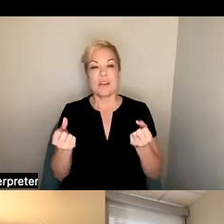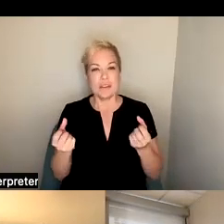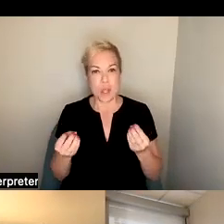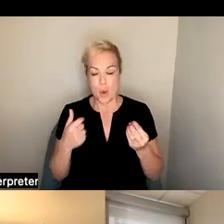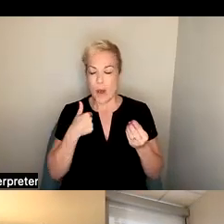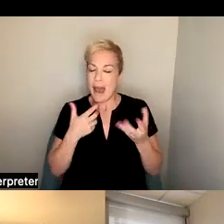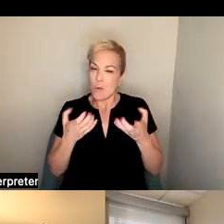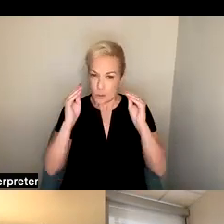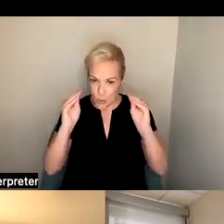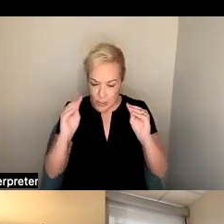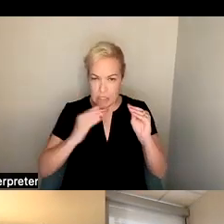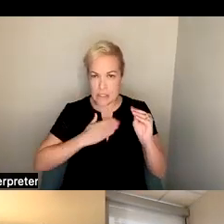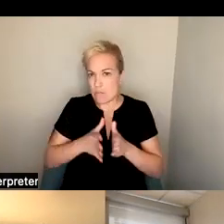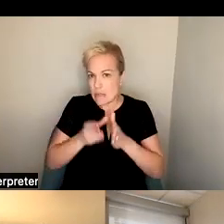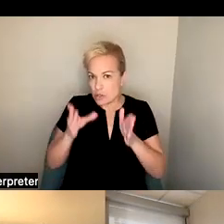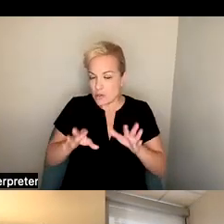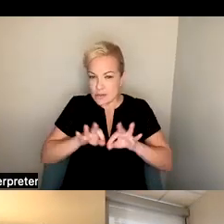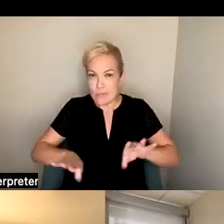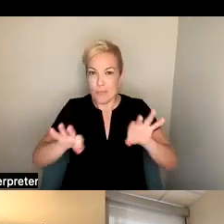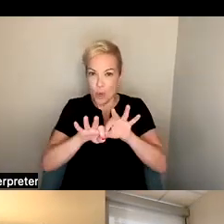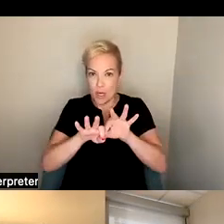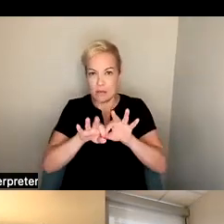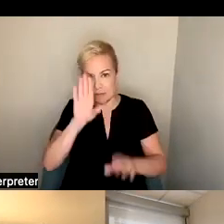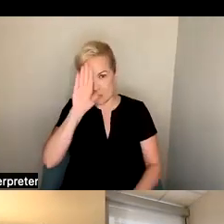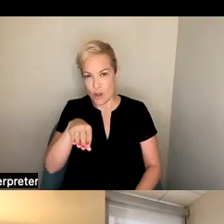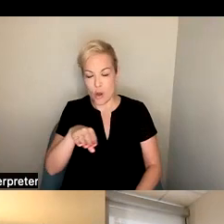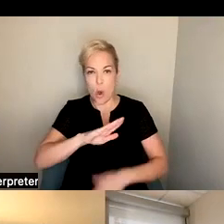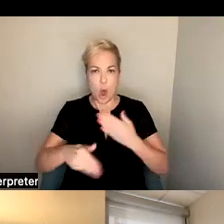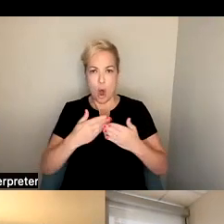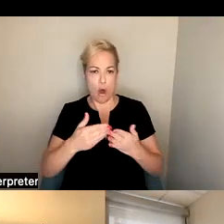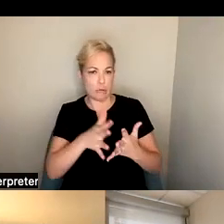we must essentially do away with this idea that all indigenous peoples are one and the same group,